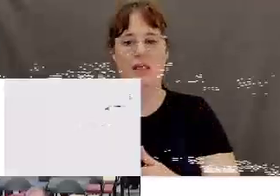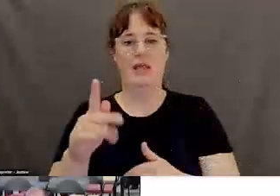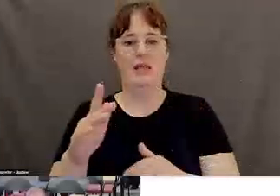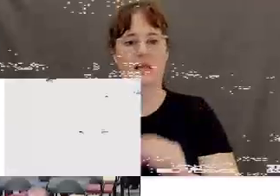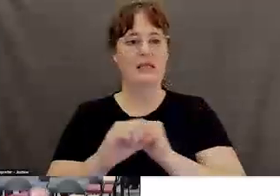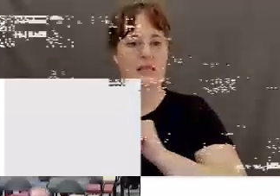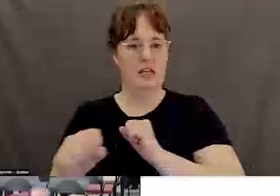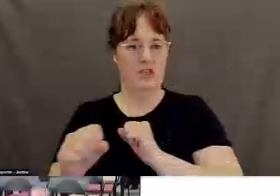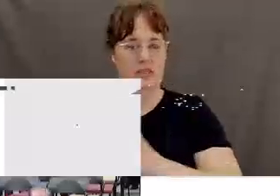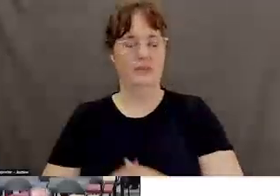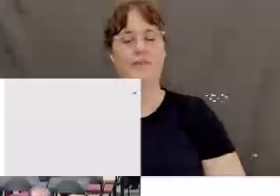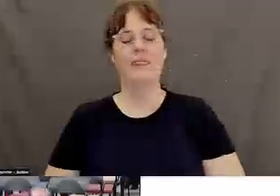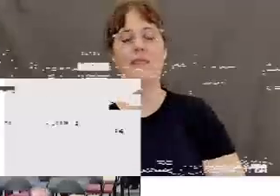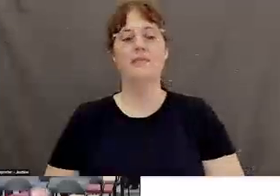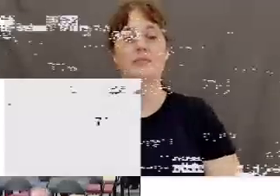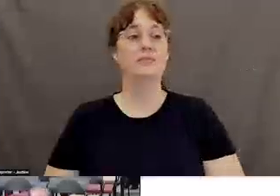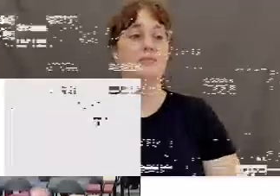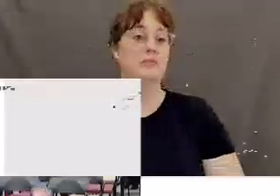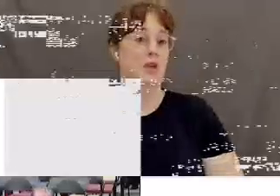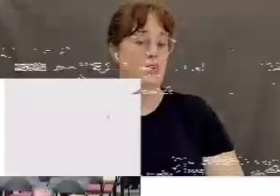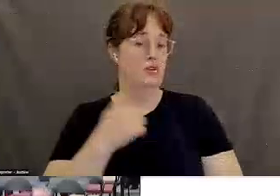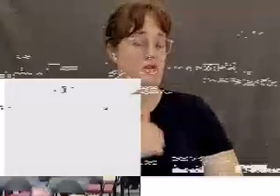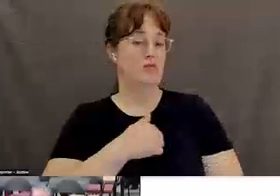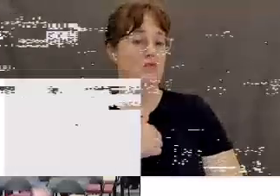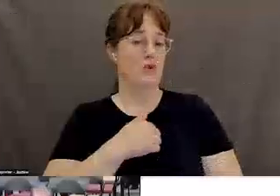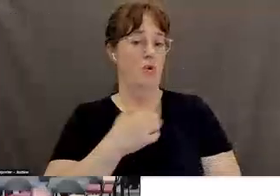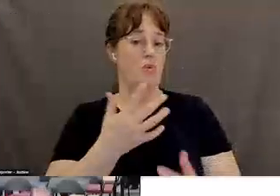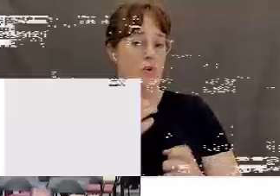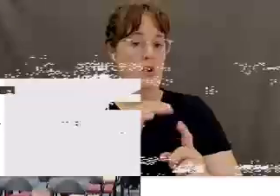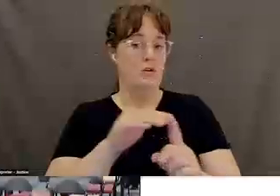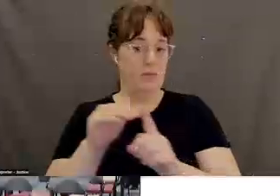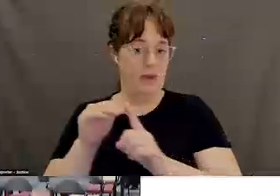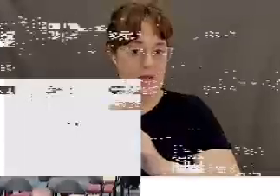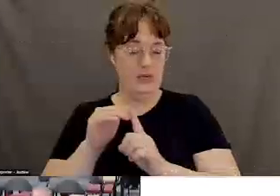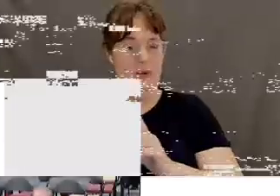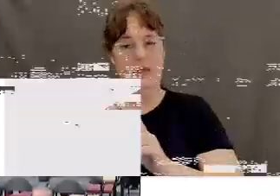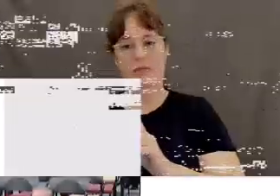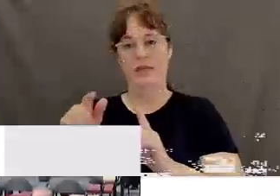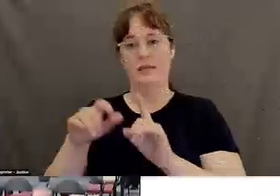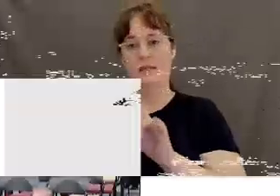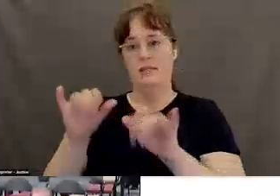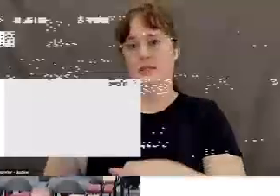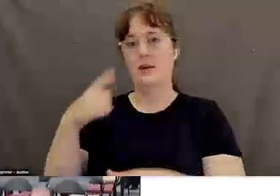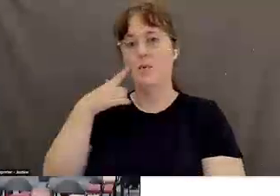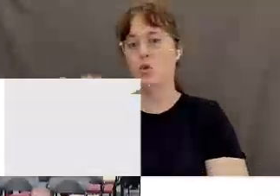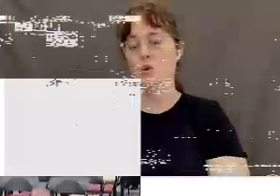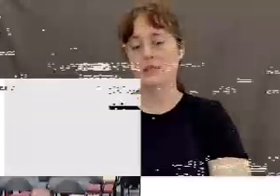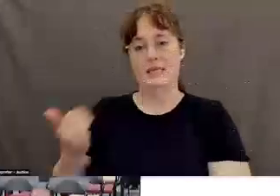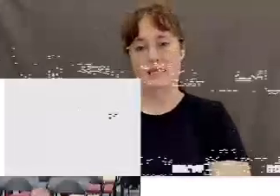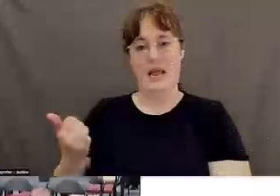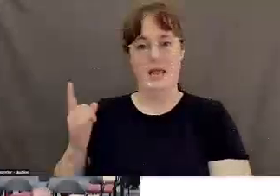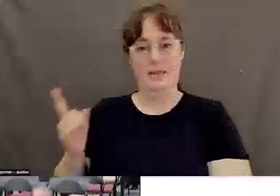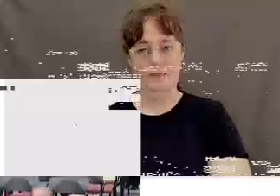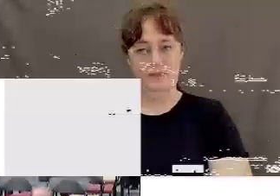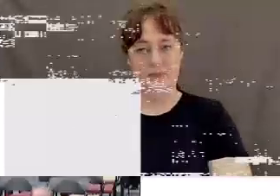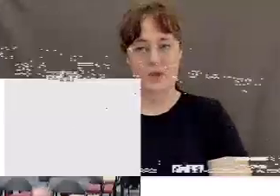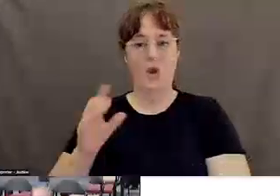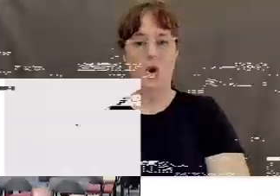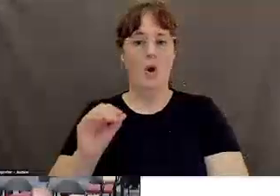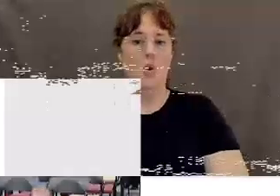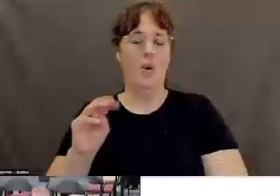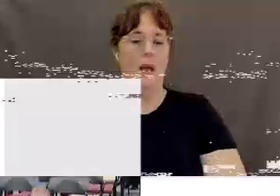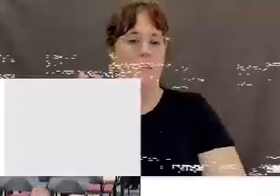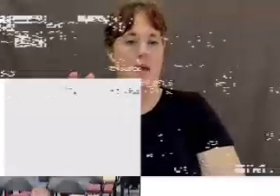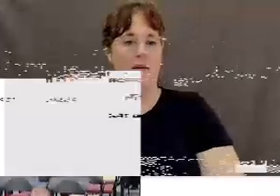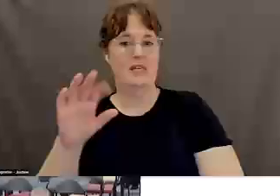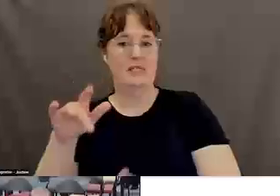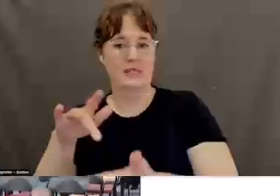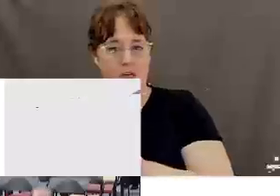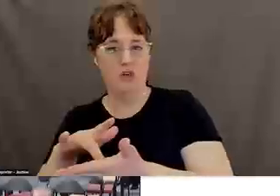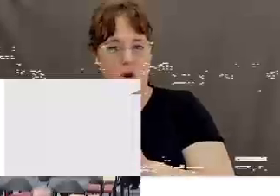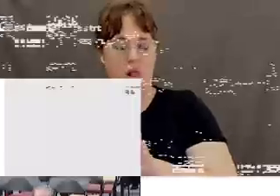Boardroom: So, just as a reminder, this is… this is the system that we have today. So, there is an OMF Central today, there is an OMF East, we're adding an OMF South to the program.